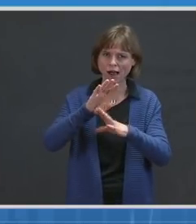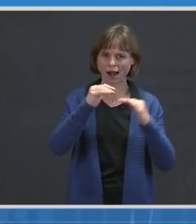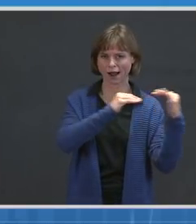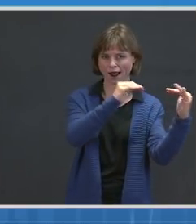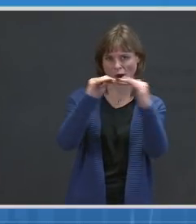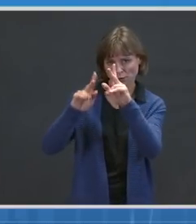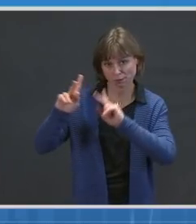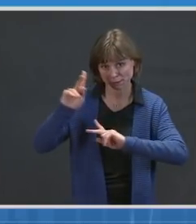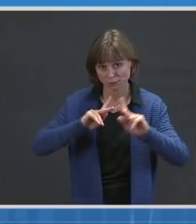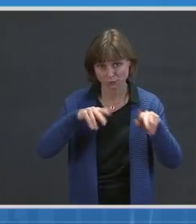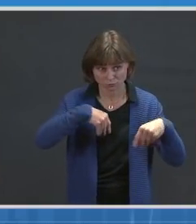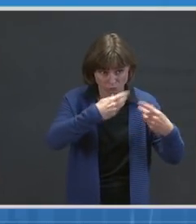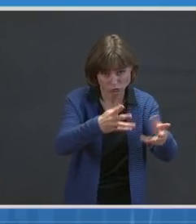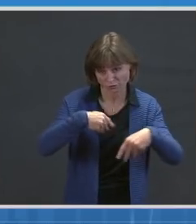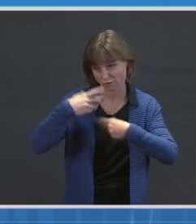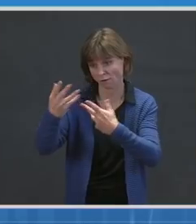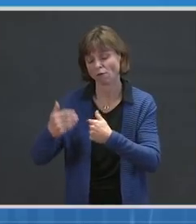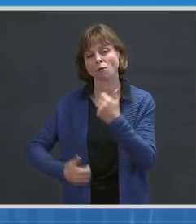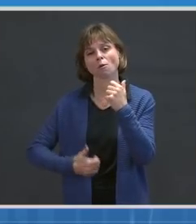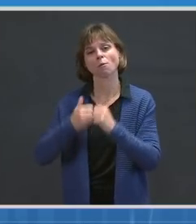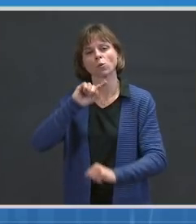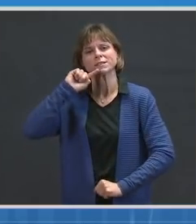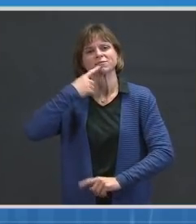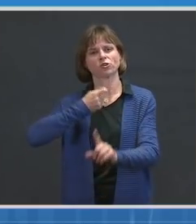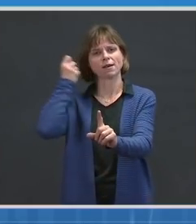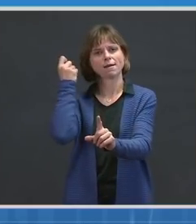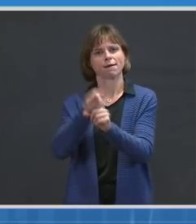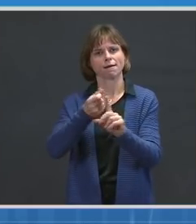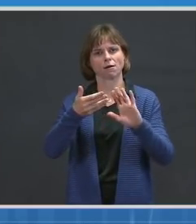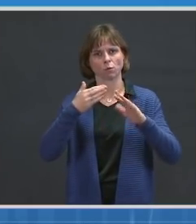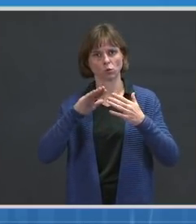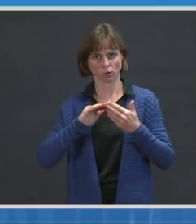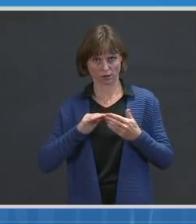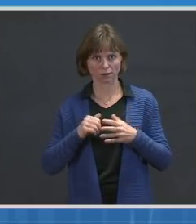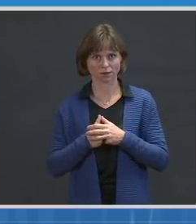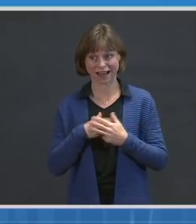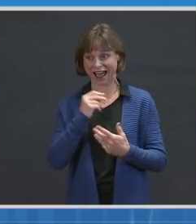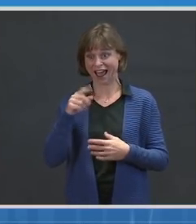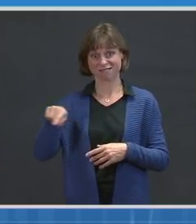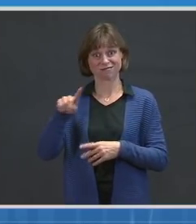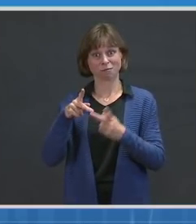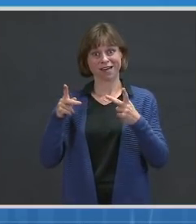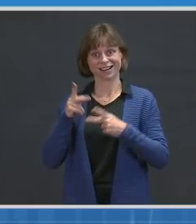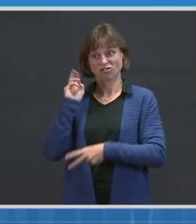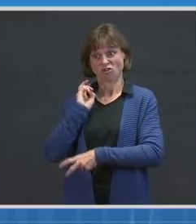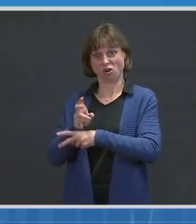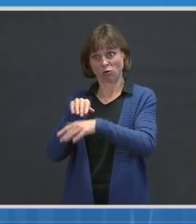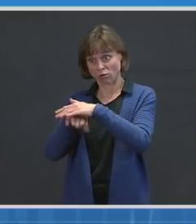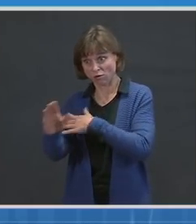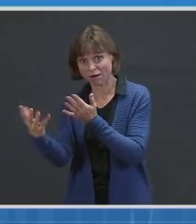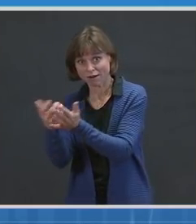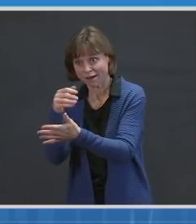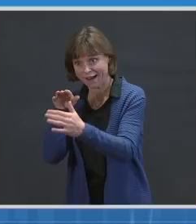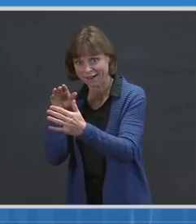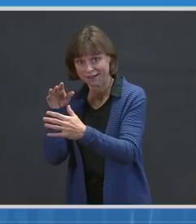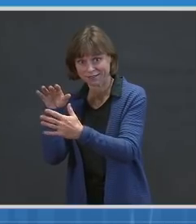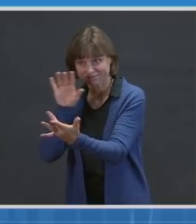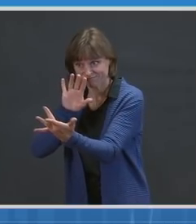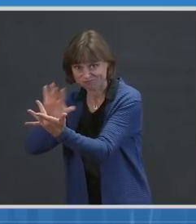in the hardest-hit and hardest-to-reach communities; increasing supply to convenient and trusted locations